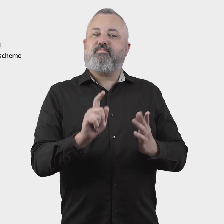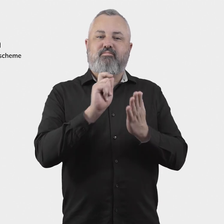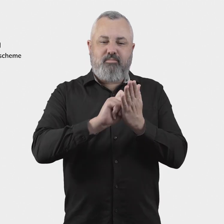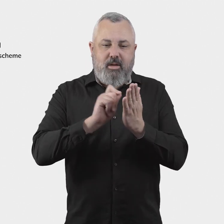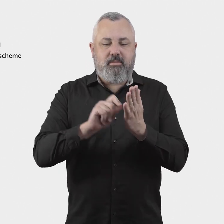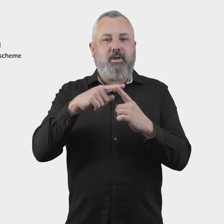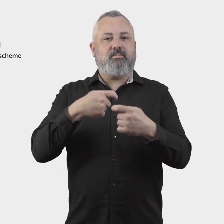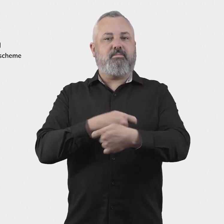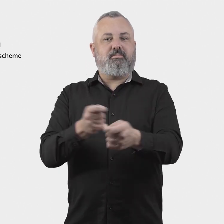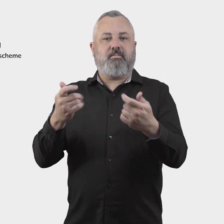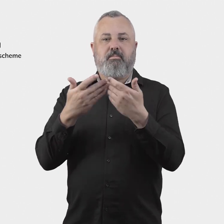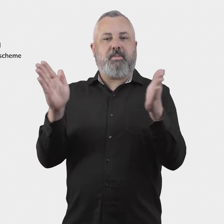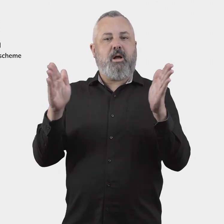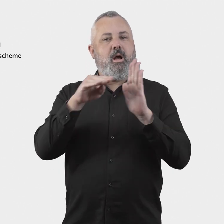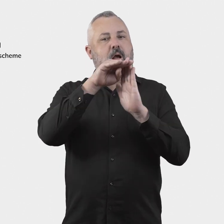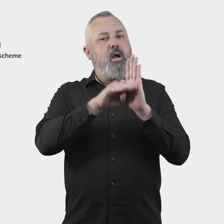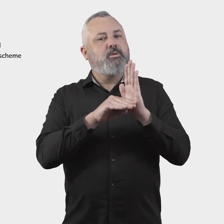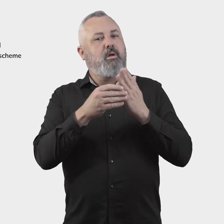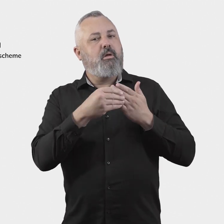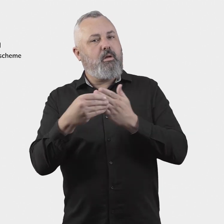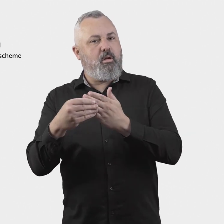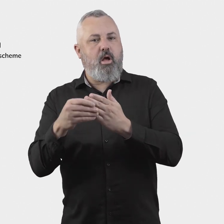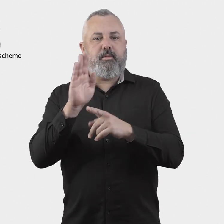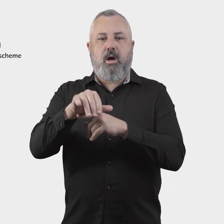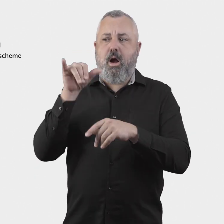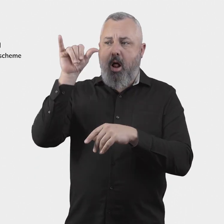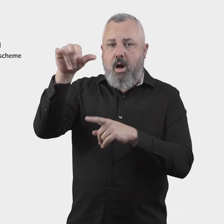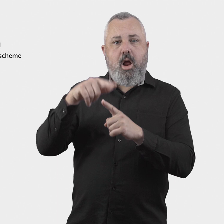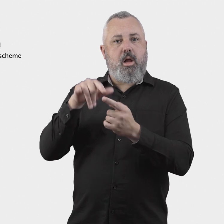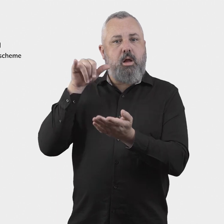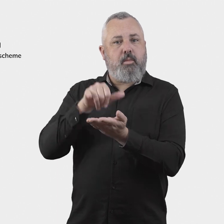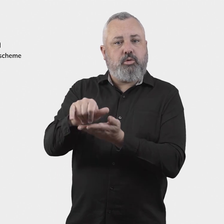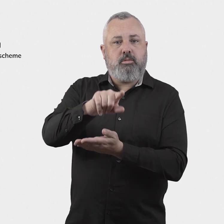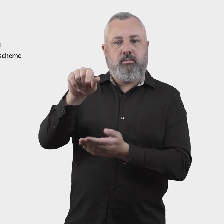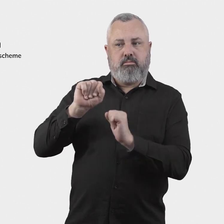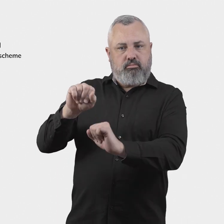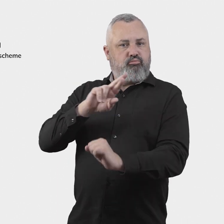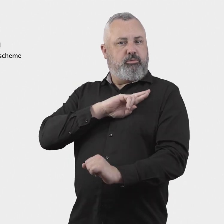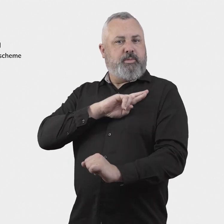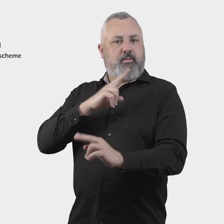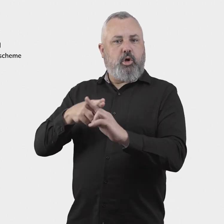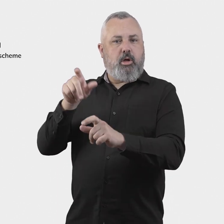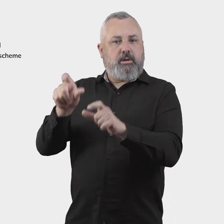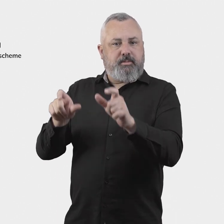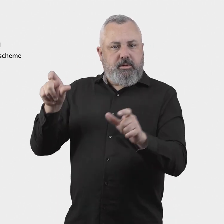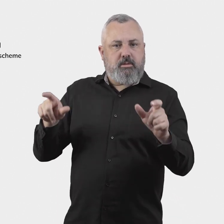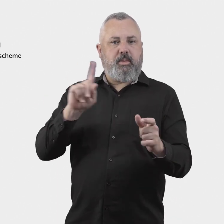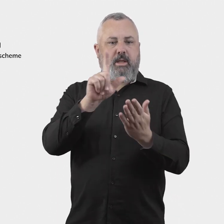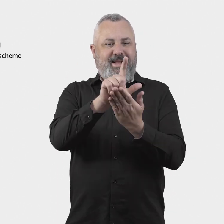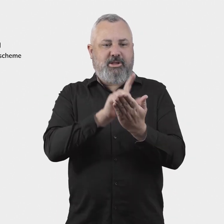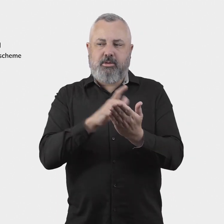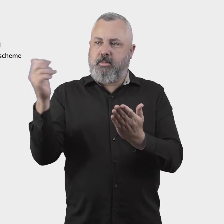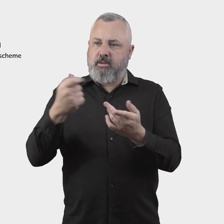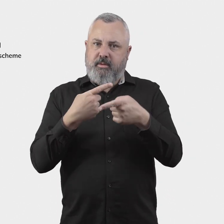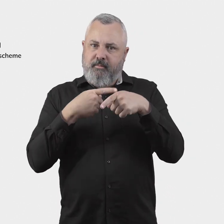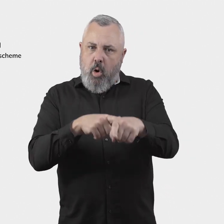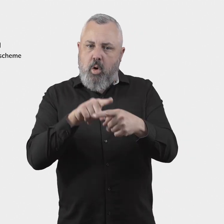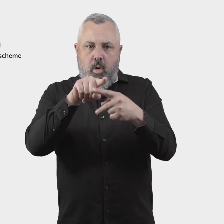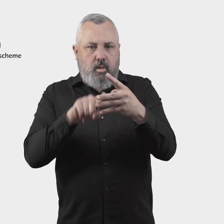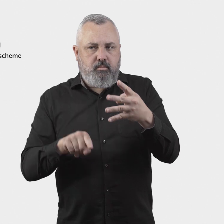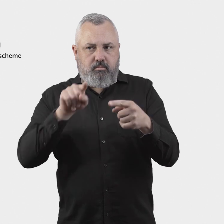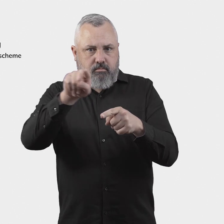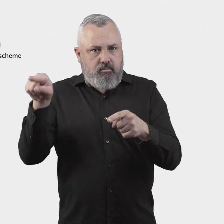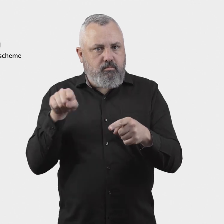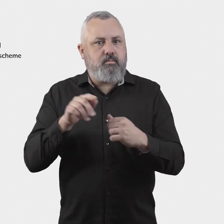issue public guidance on airlines’ and airports’ obligations to their customers, consistent with relevant legislation